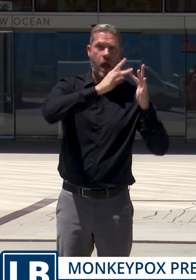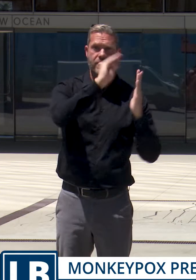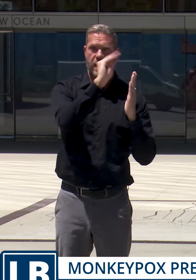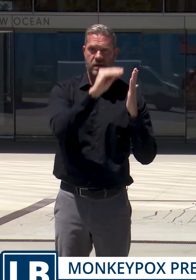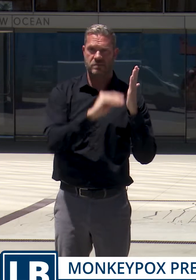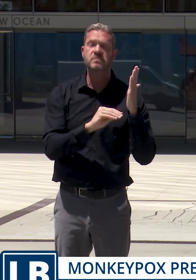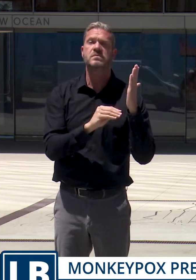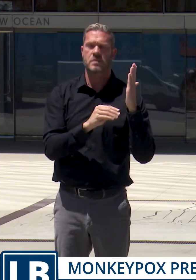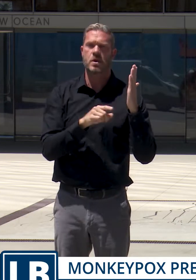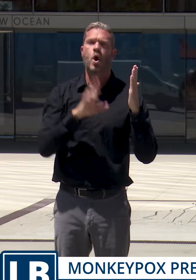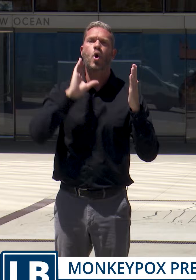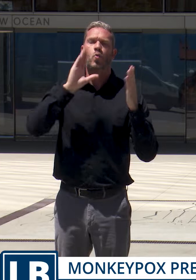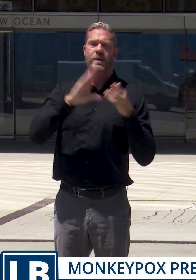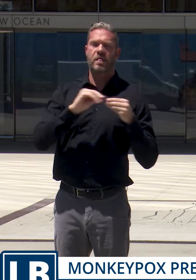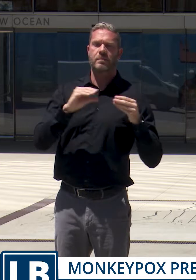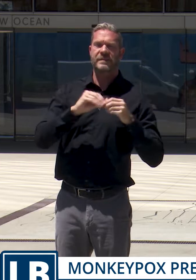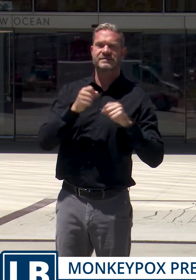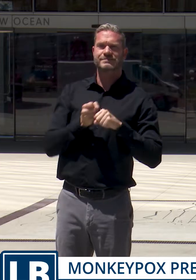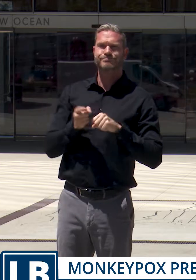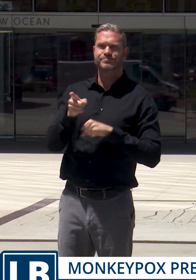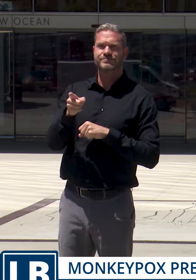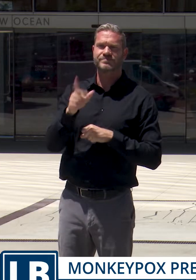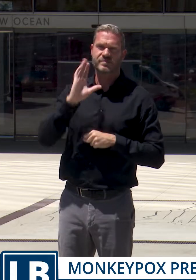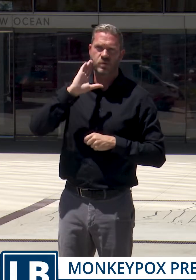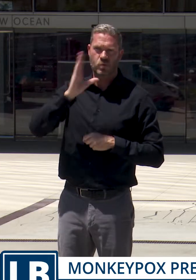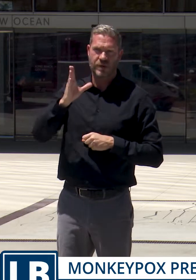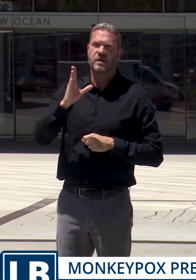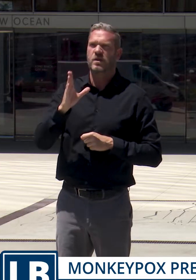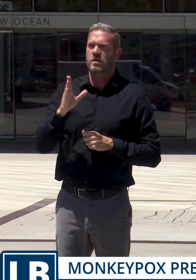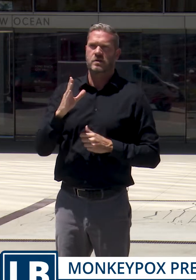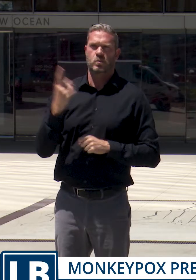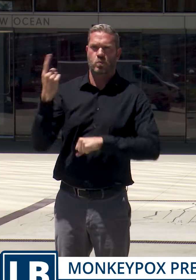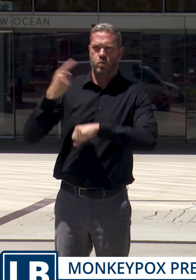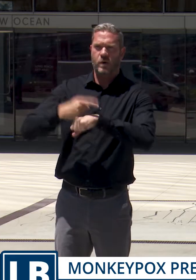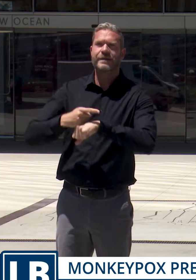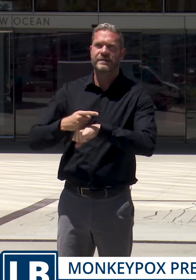receive a message within the next day so that we can work with you on getting you your appointment